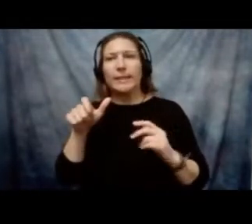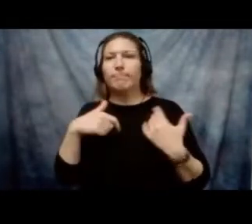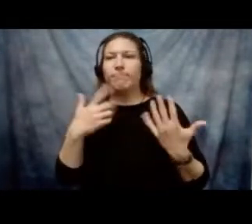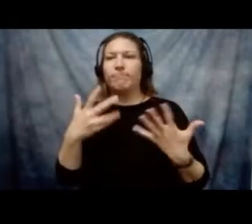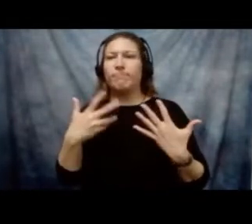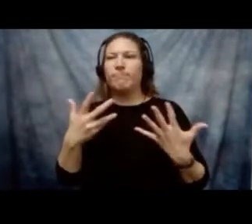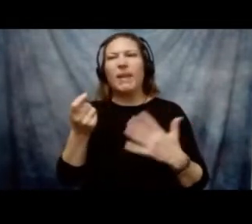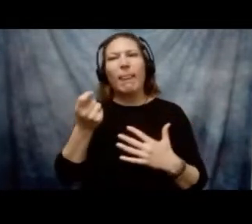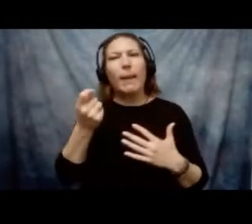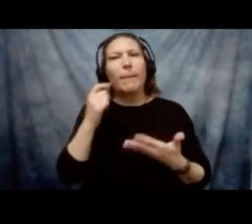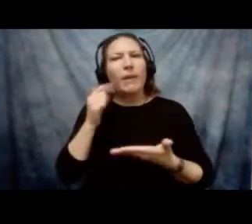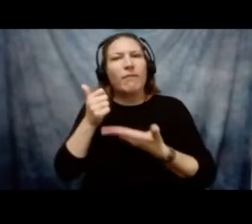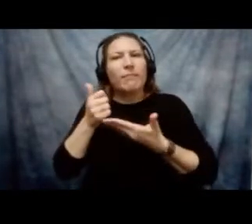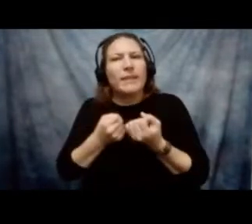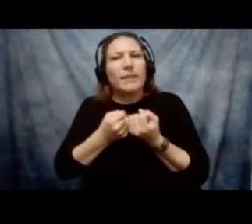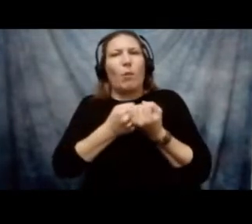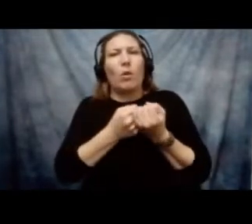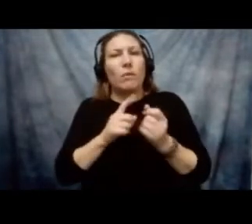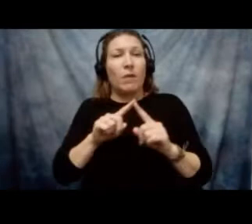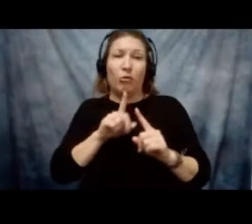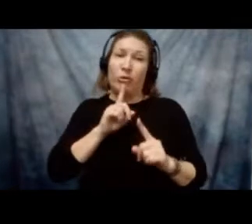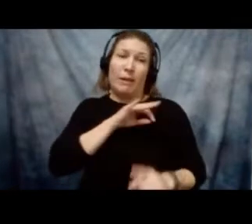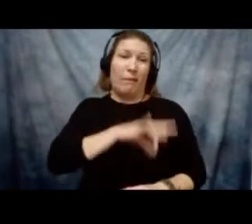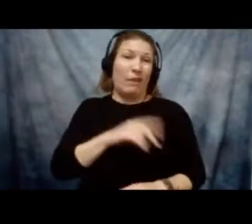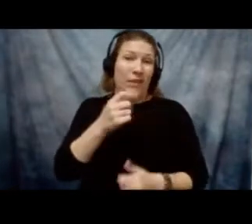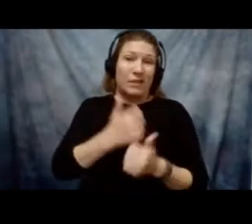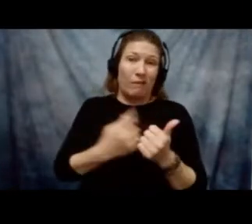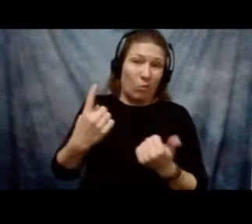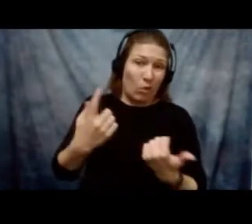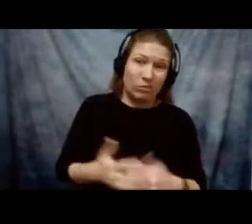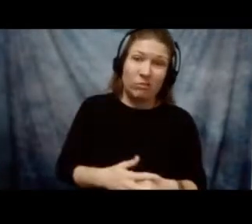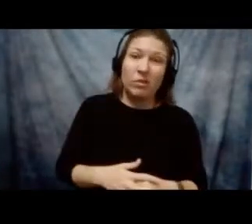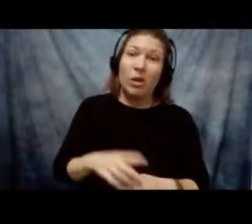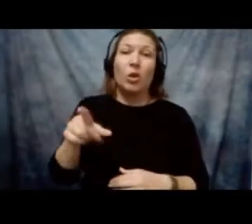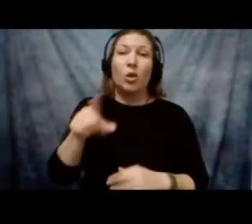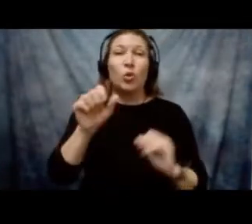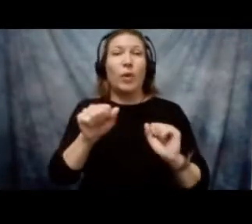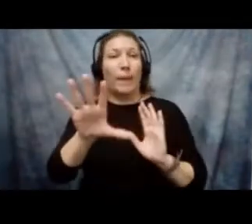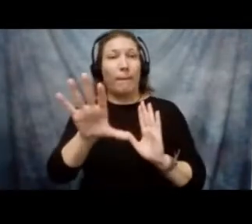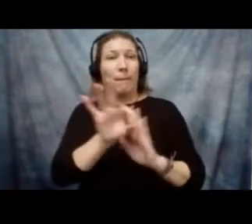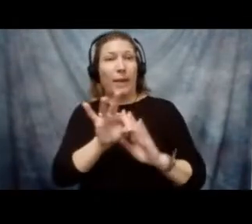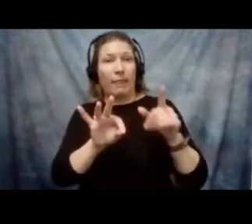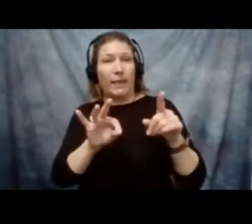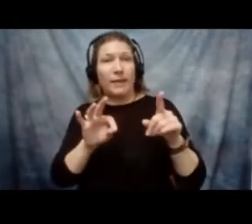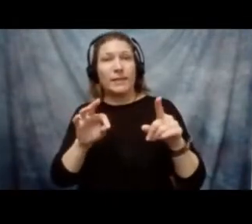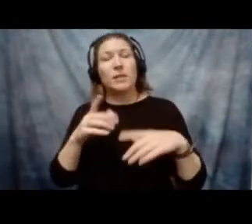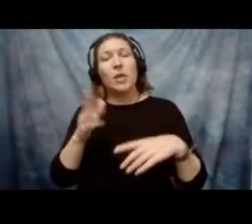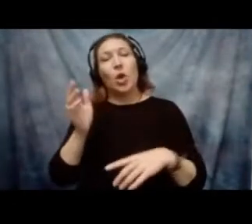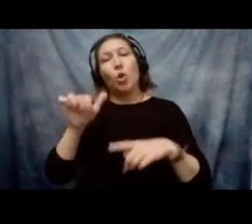helpful for everybody you can actually select this rehearse with coach and what it will do